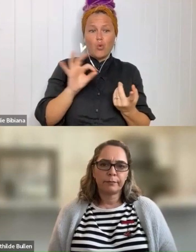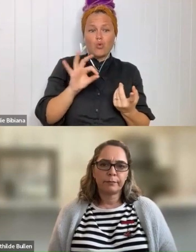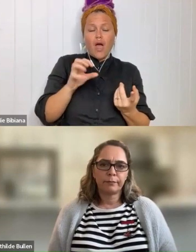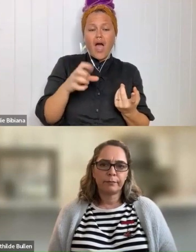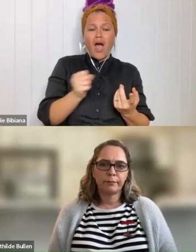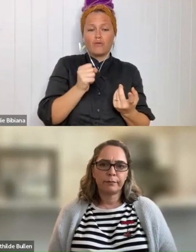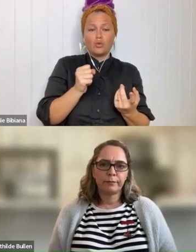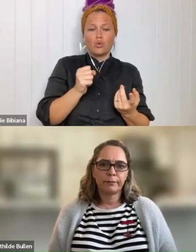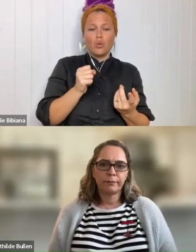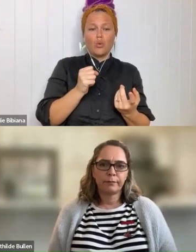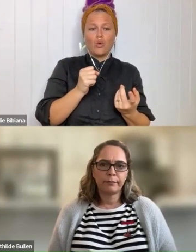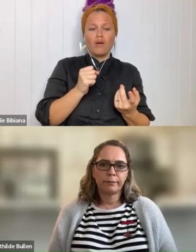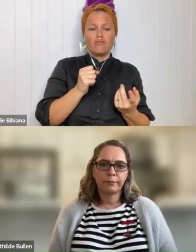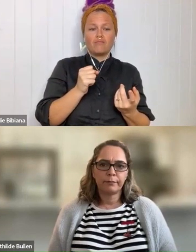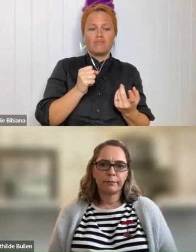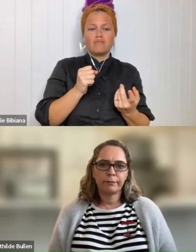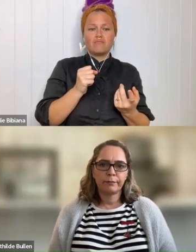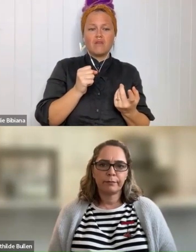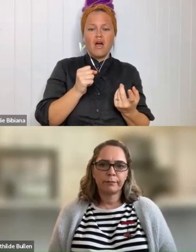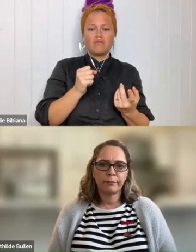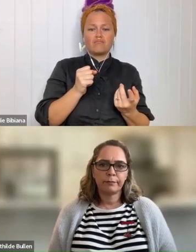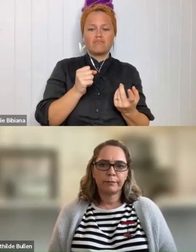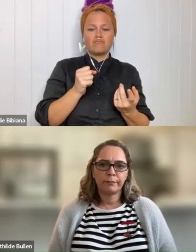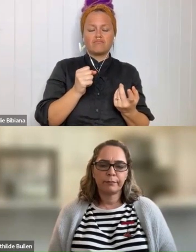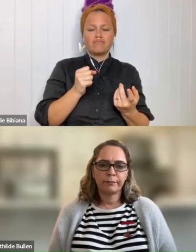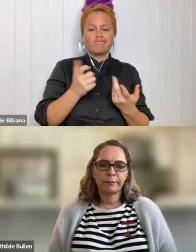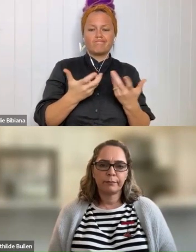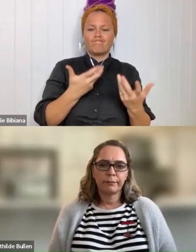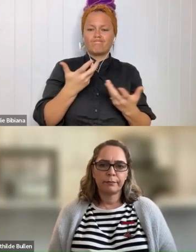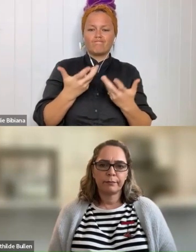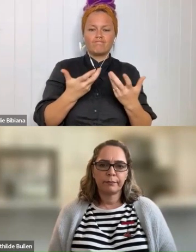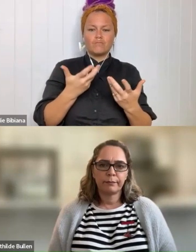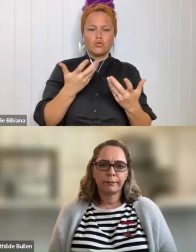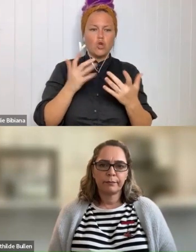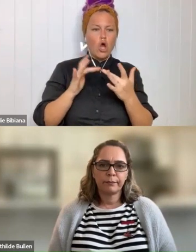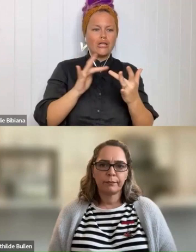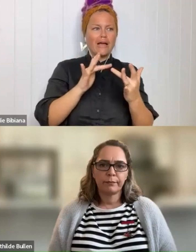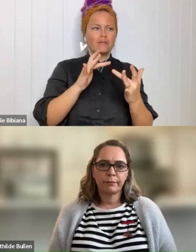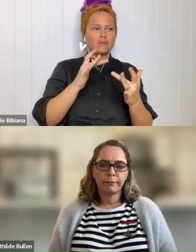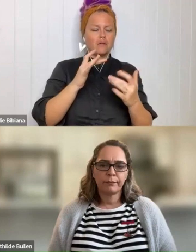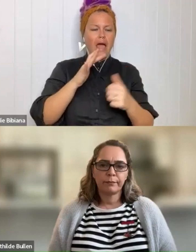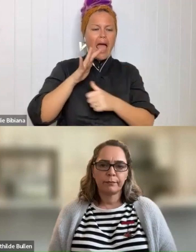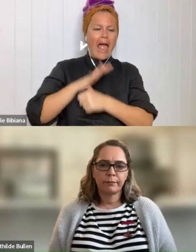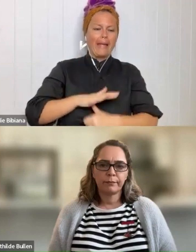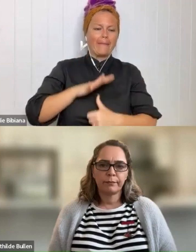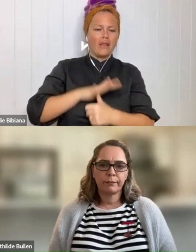contact with ablest attitudes on a daily basis like that it's a